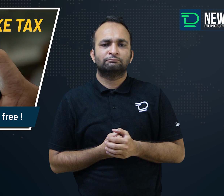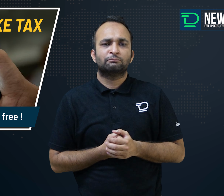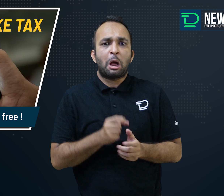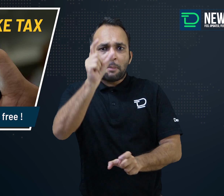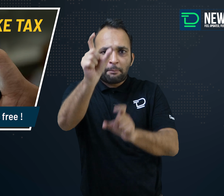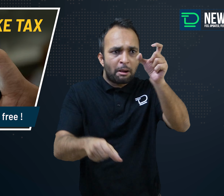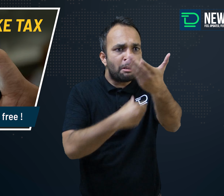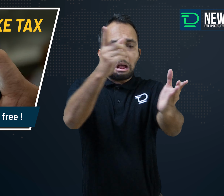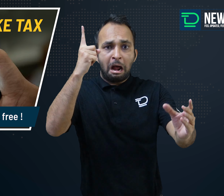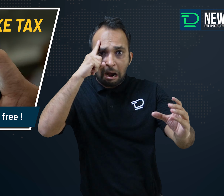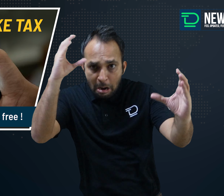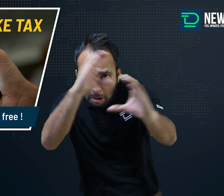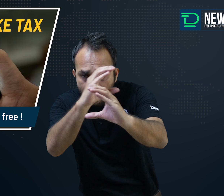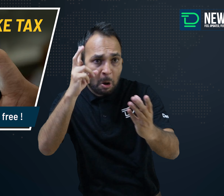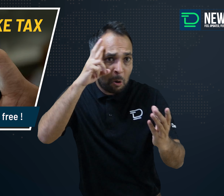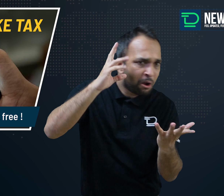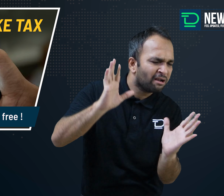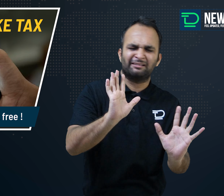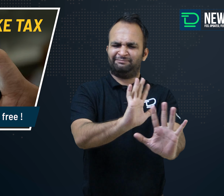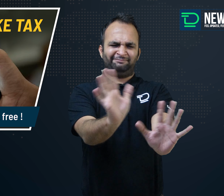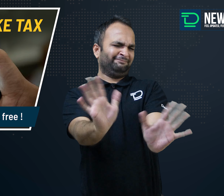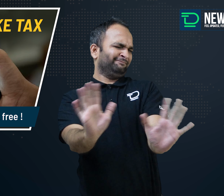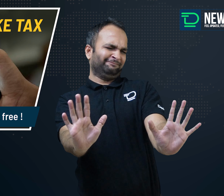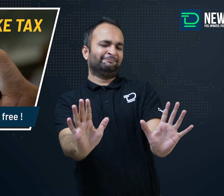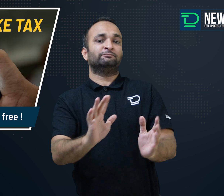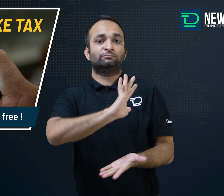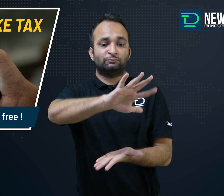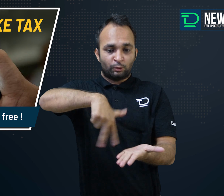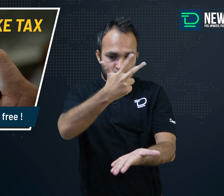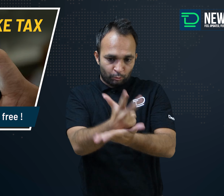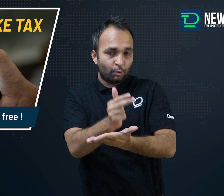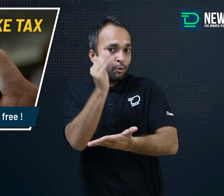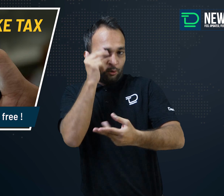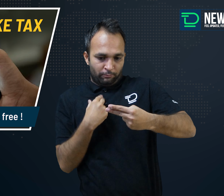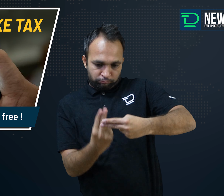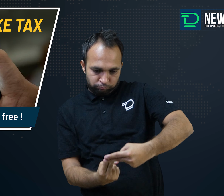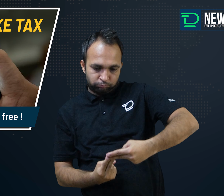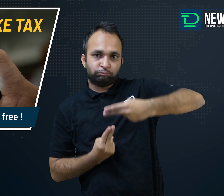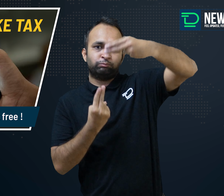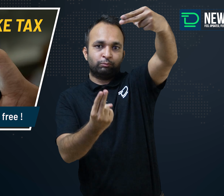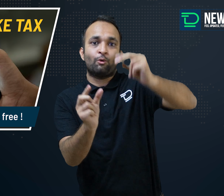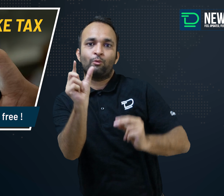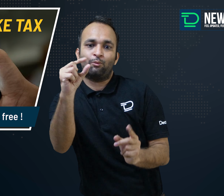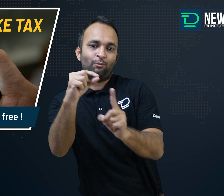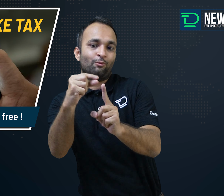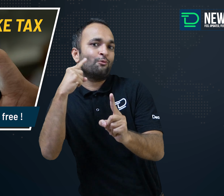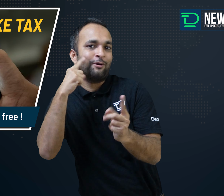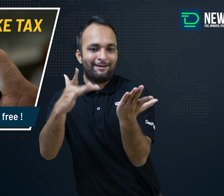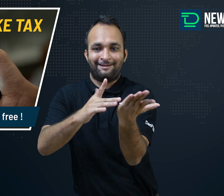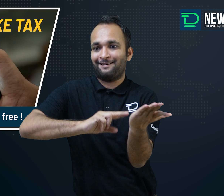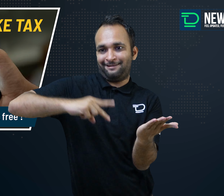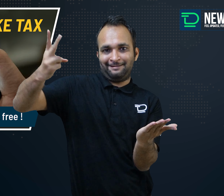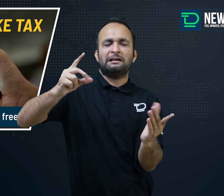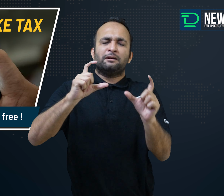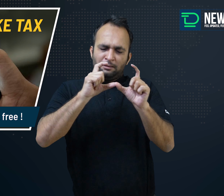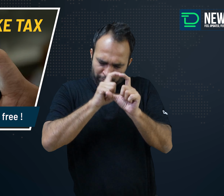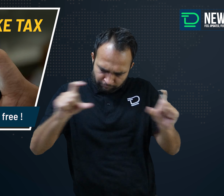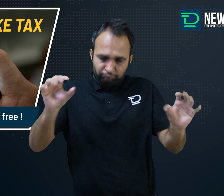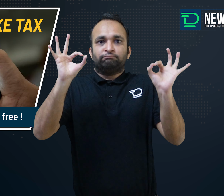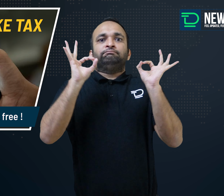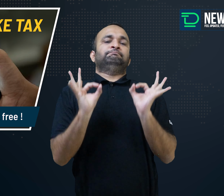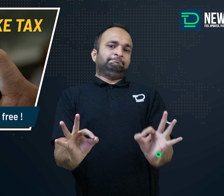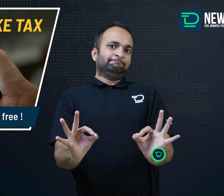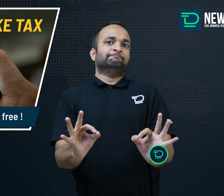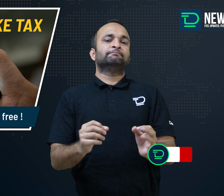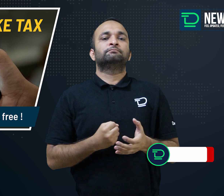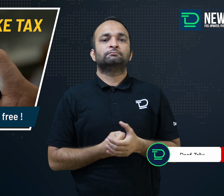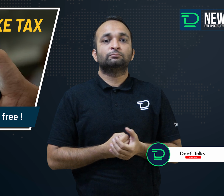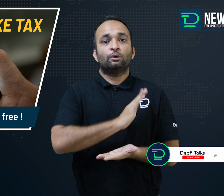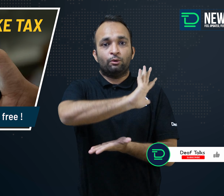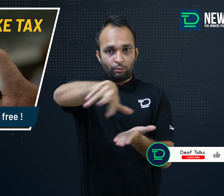Don't get confused. I hope you are all clear.